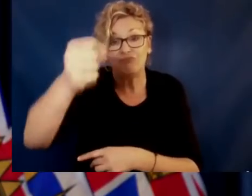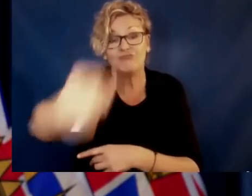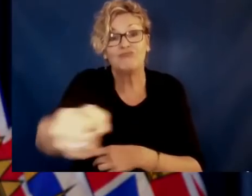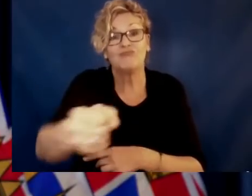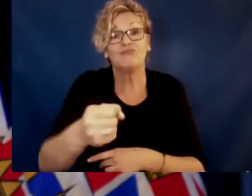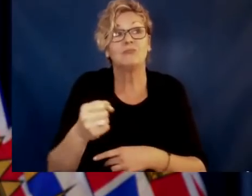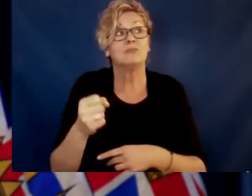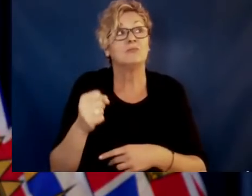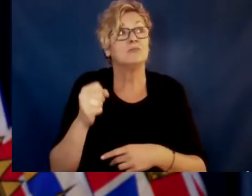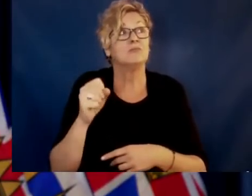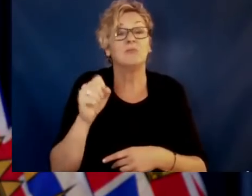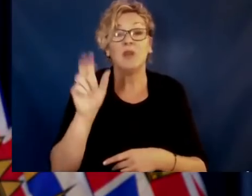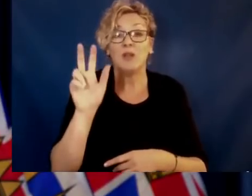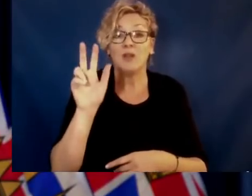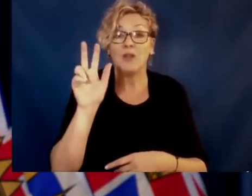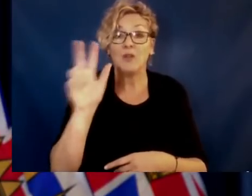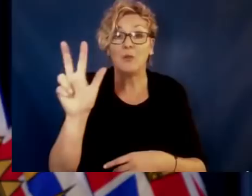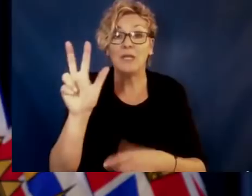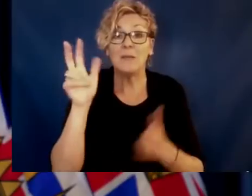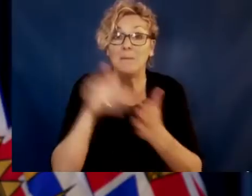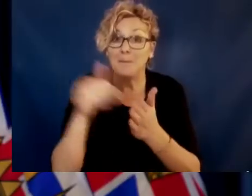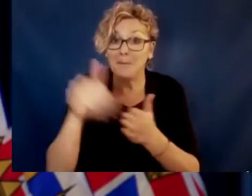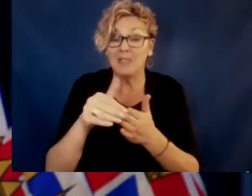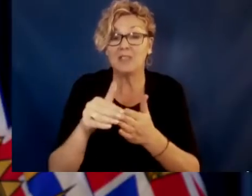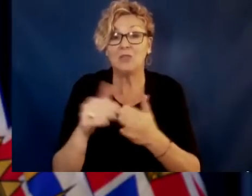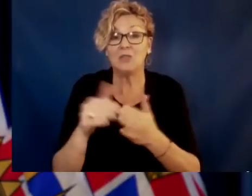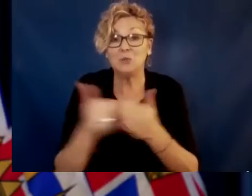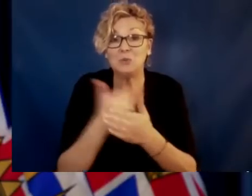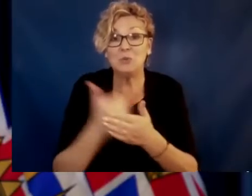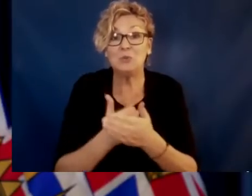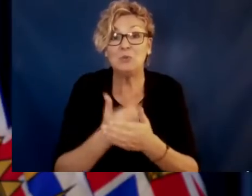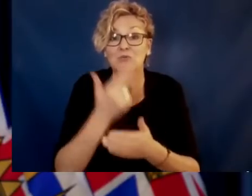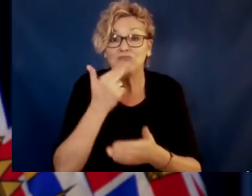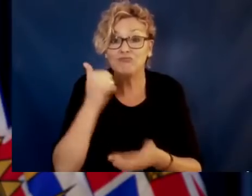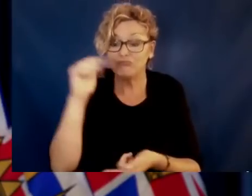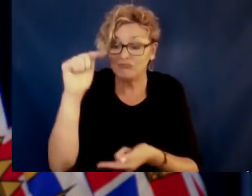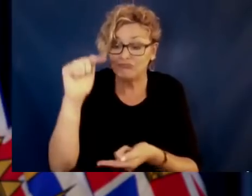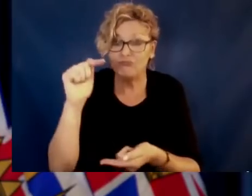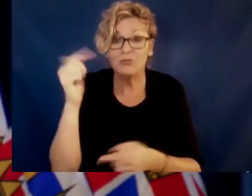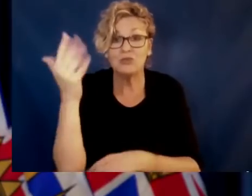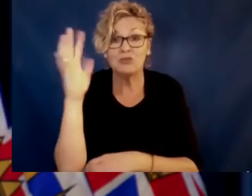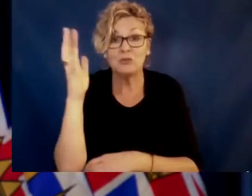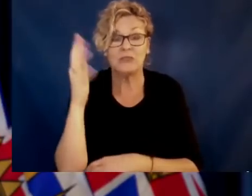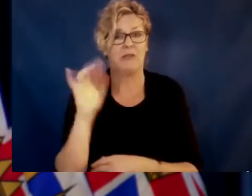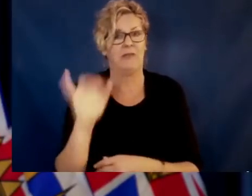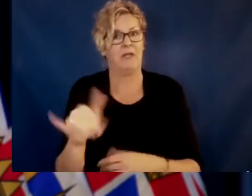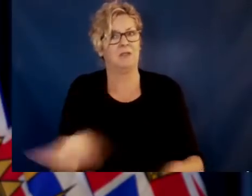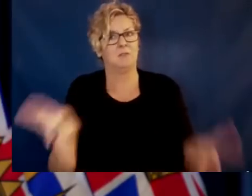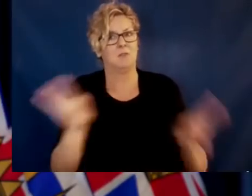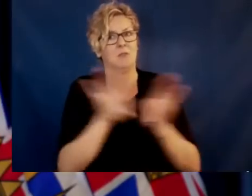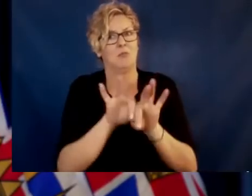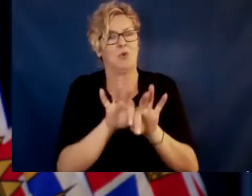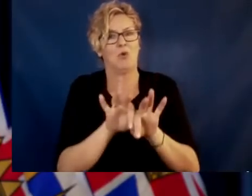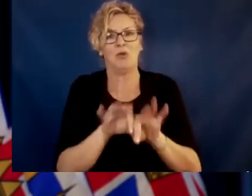of COVID. So we know, for example, when we have temporary foreign workers and we support them to